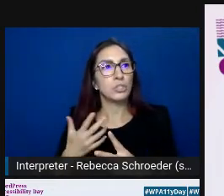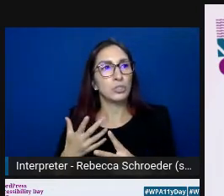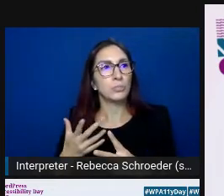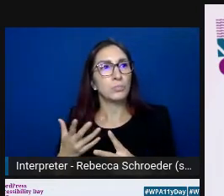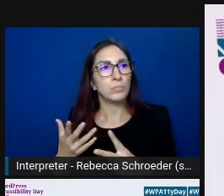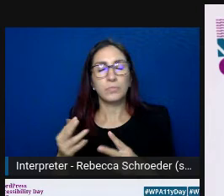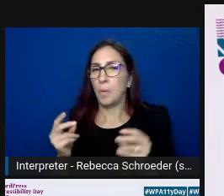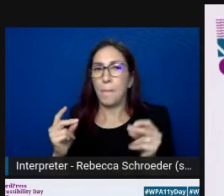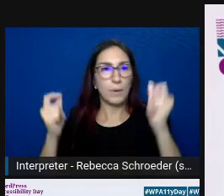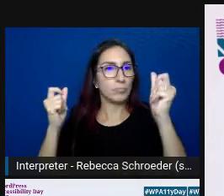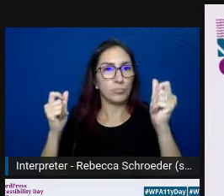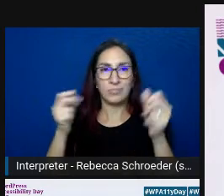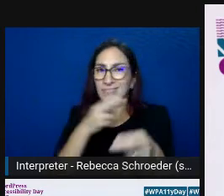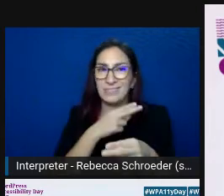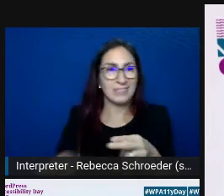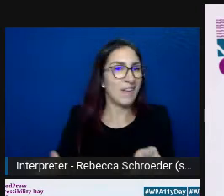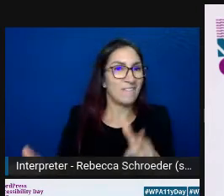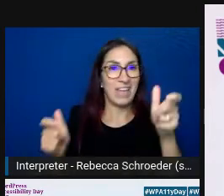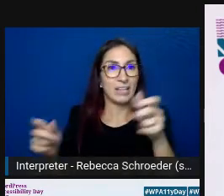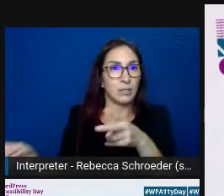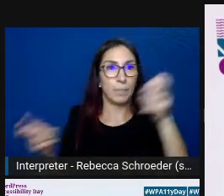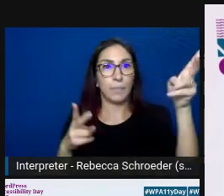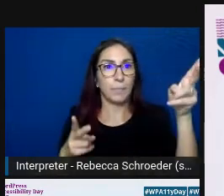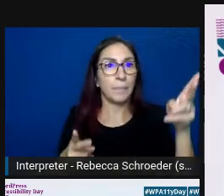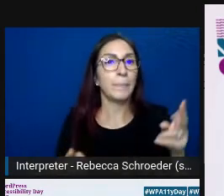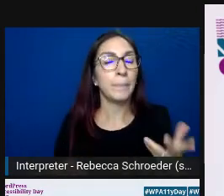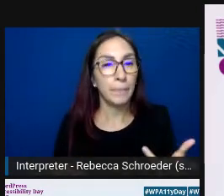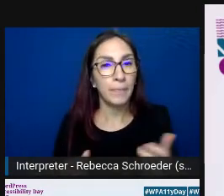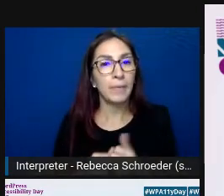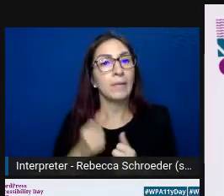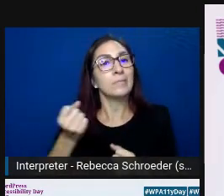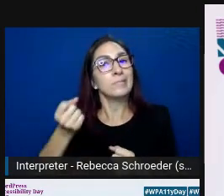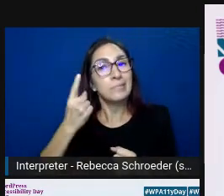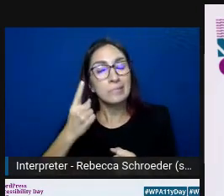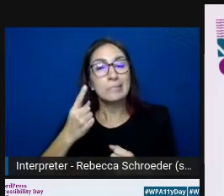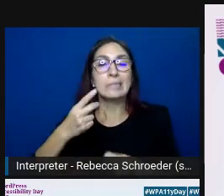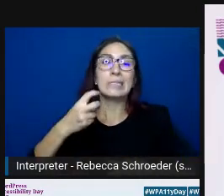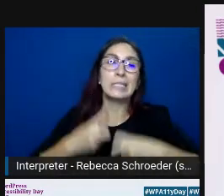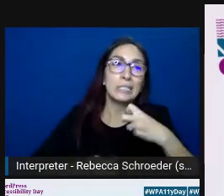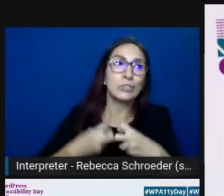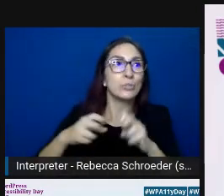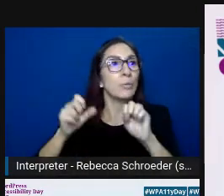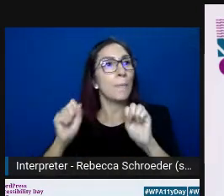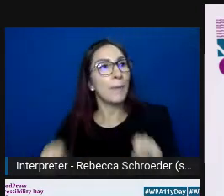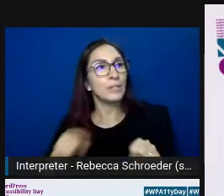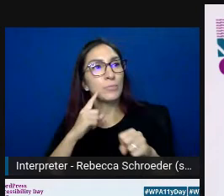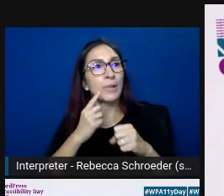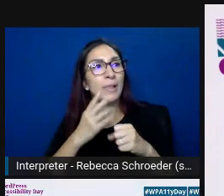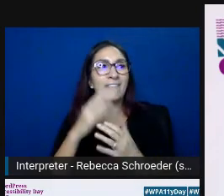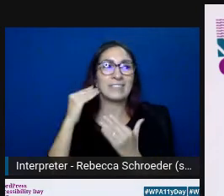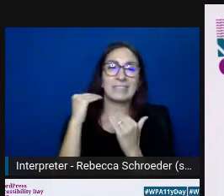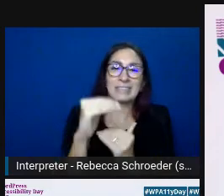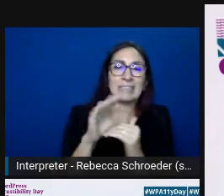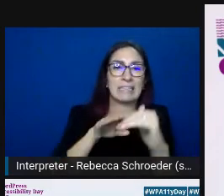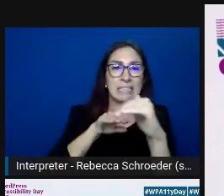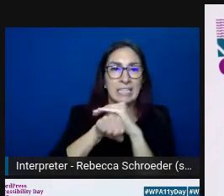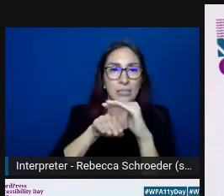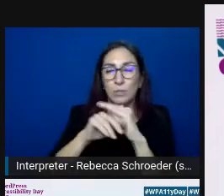The biggest argument for that is that at least for accessibility as you can give your users options on what frontend they would want